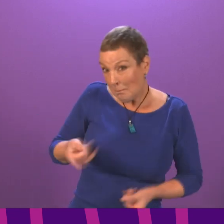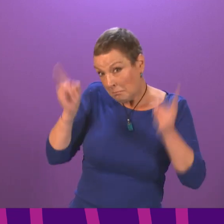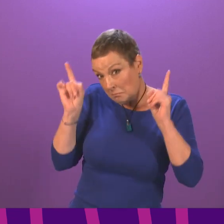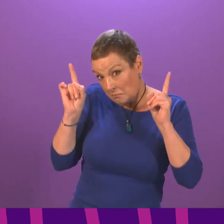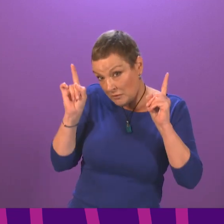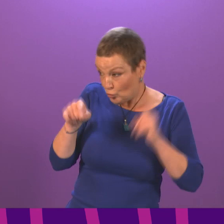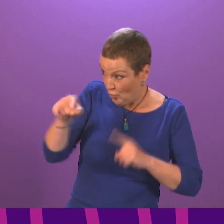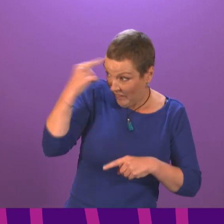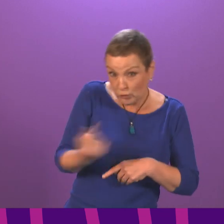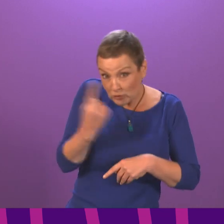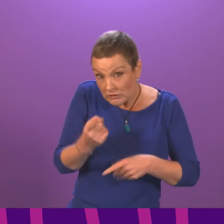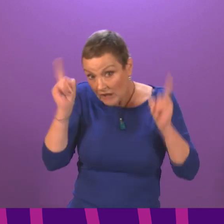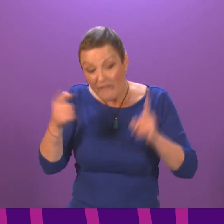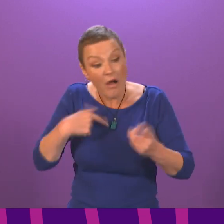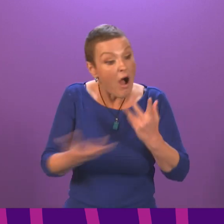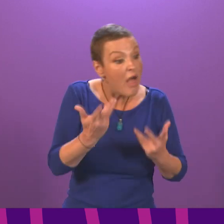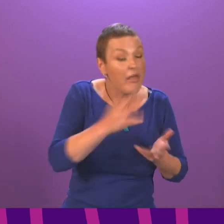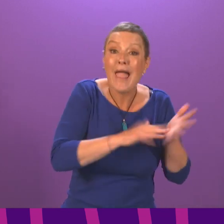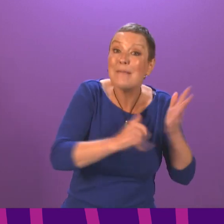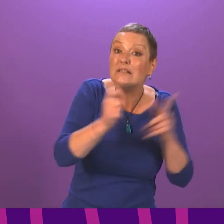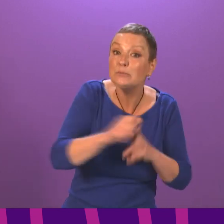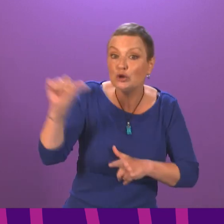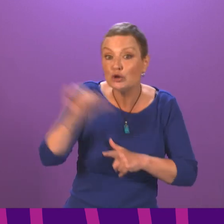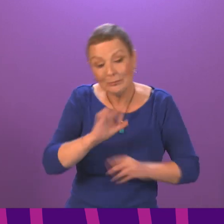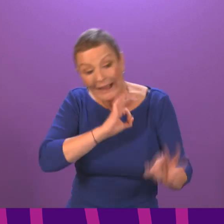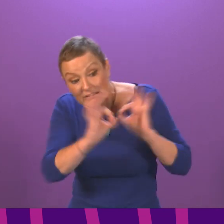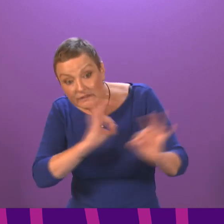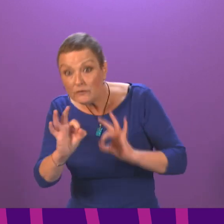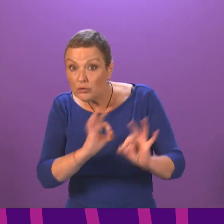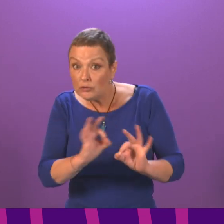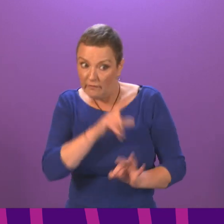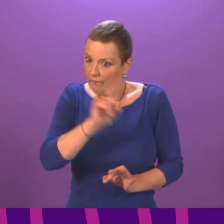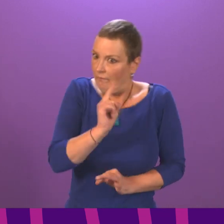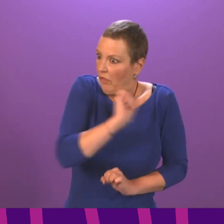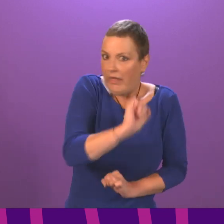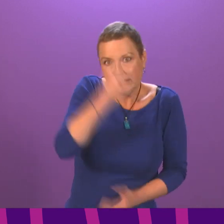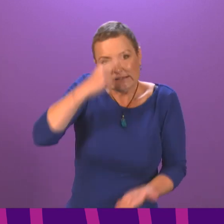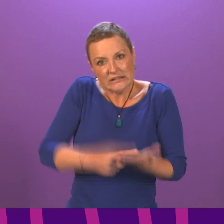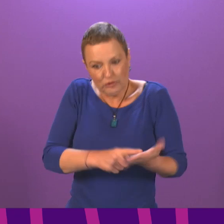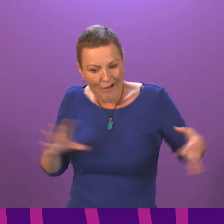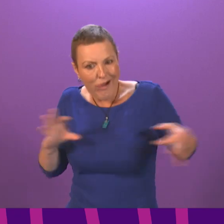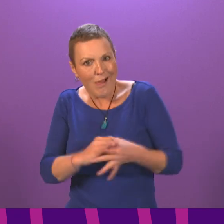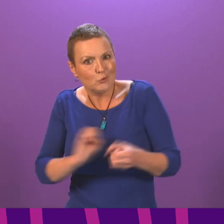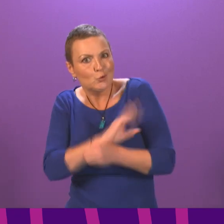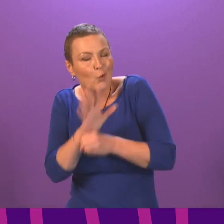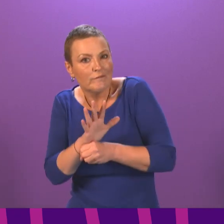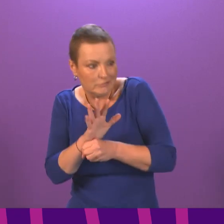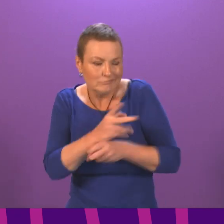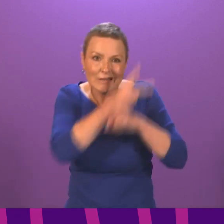about the decisions that they made? Has she made all evidence and correspondence, without